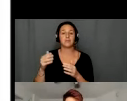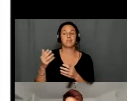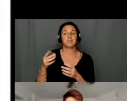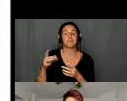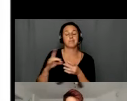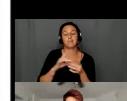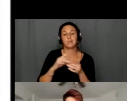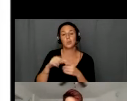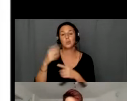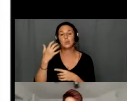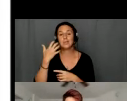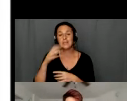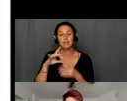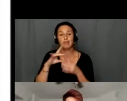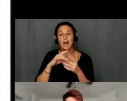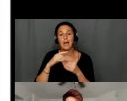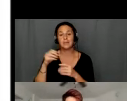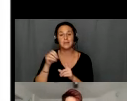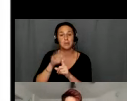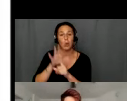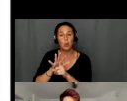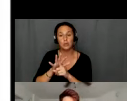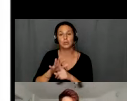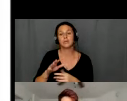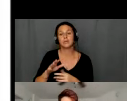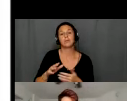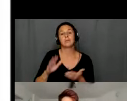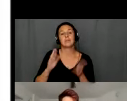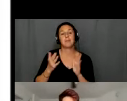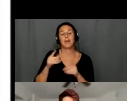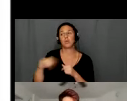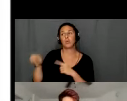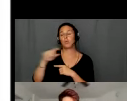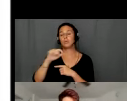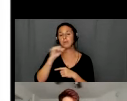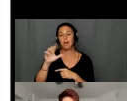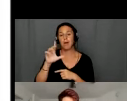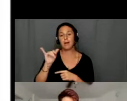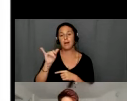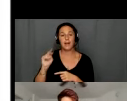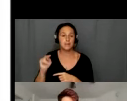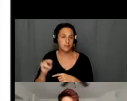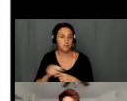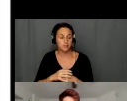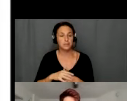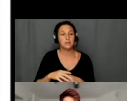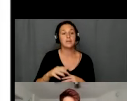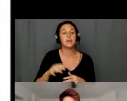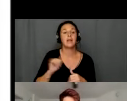outdoor occupations, and as mentioned in the previous presentation, in 2006.